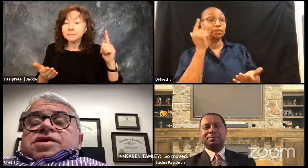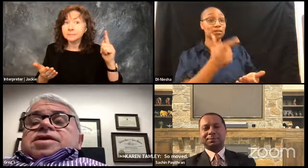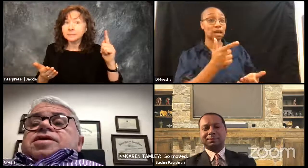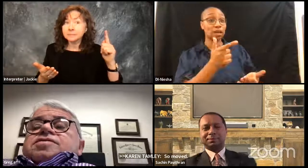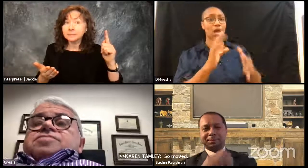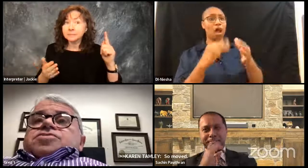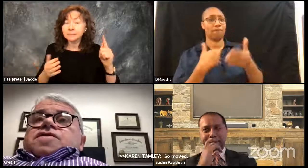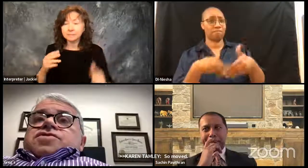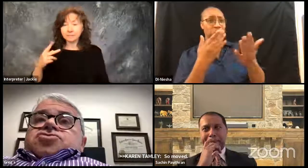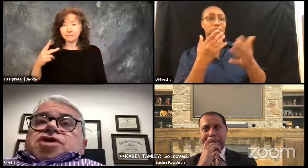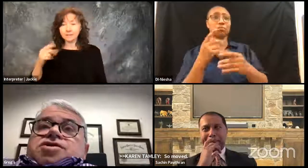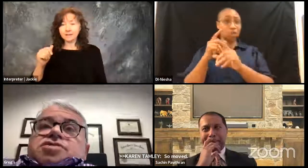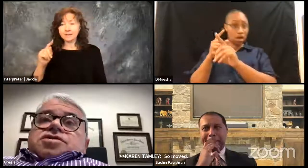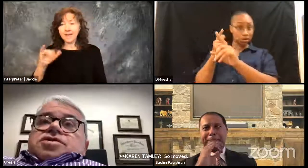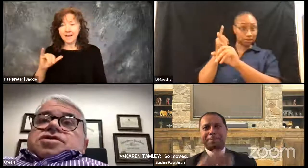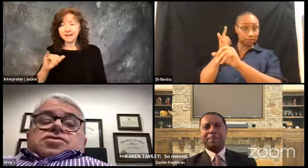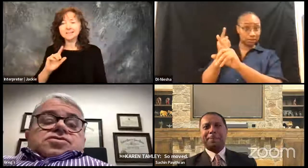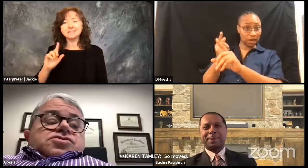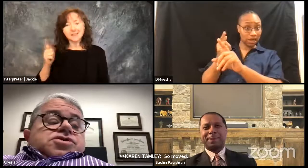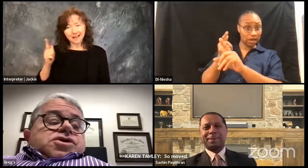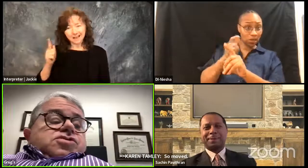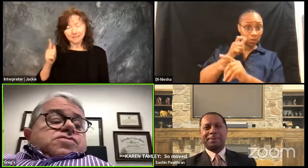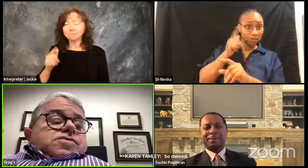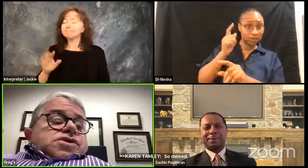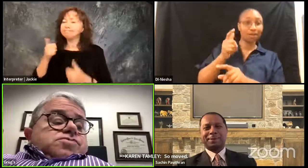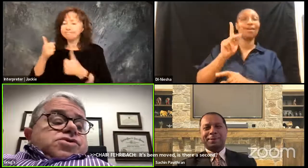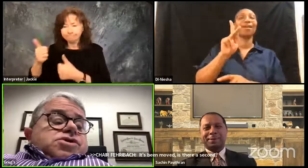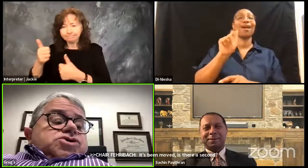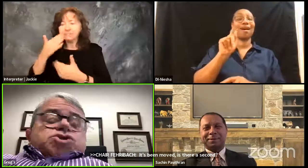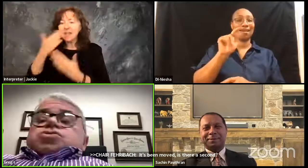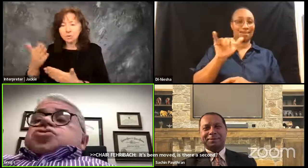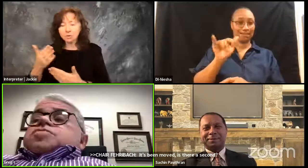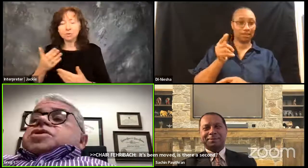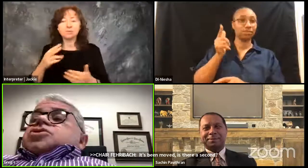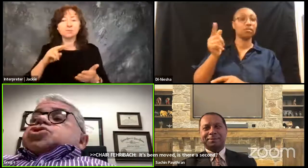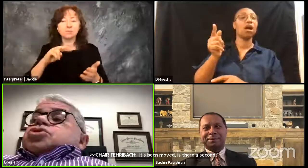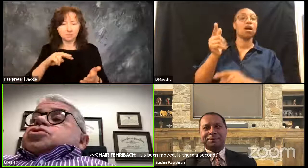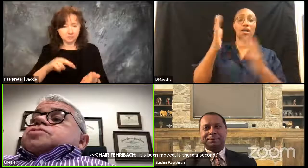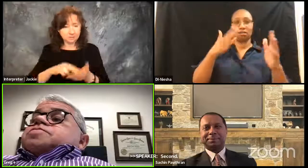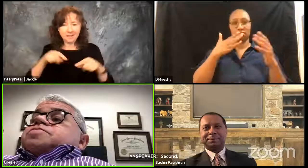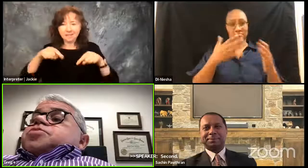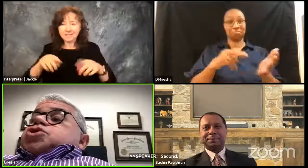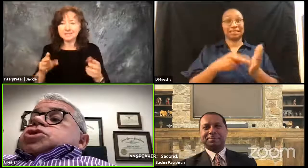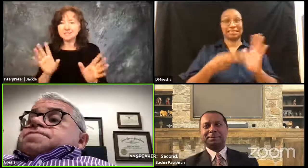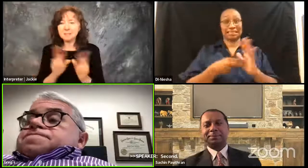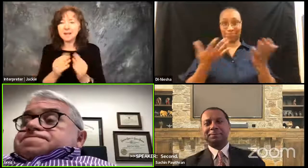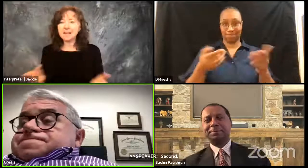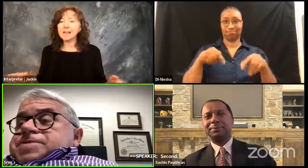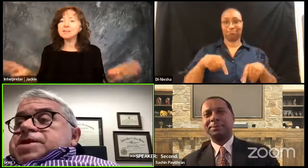Second. Moved and seconded. Thank you. And we show this meeting adjourned. I appreciate it.